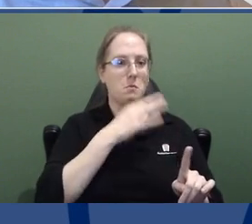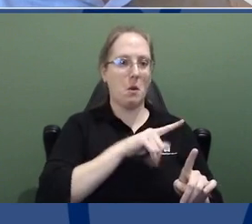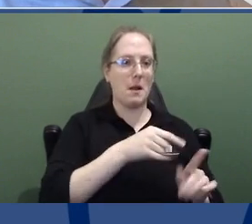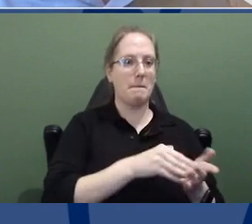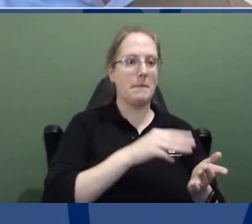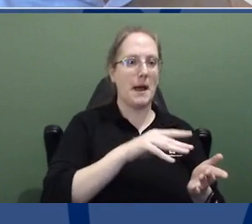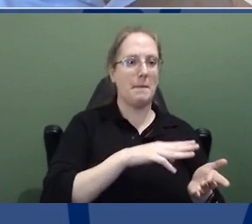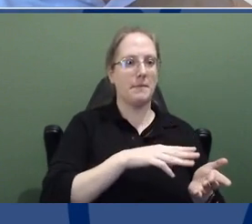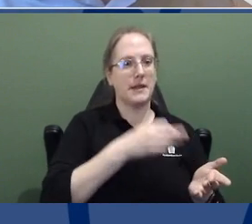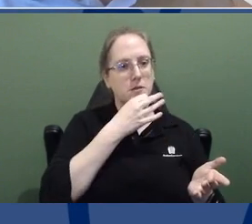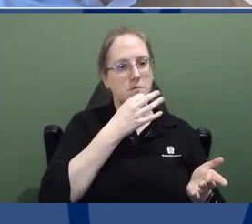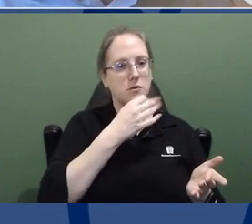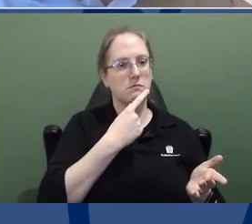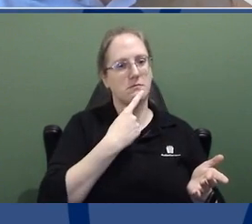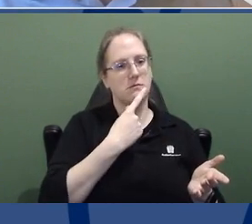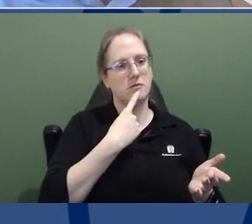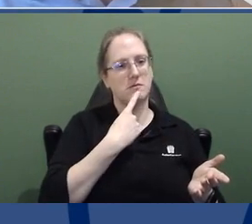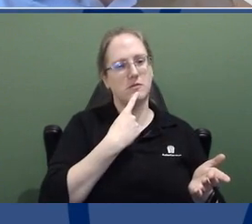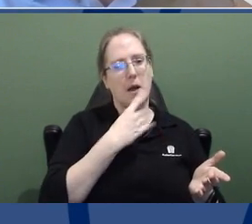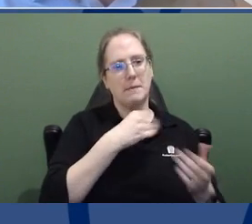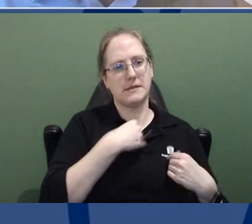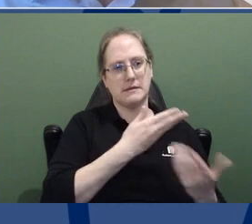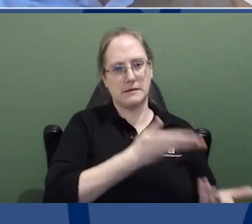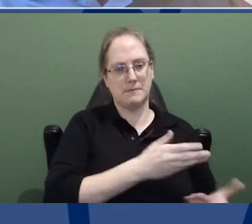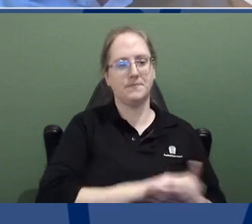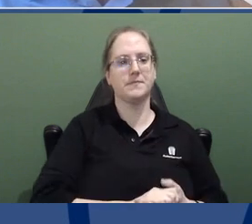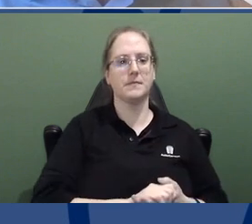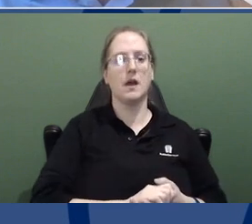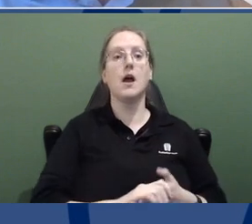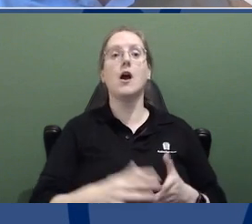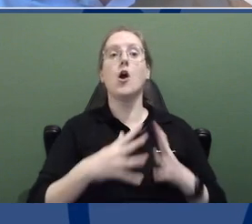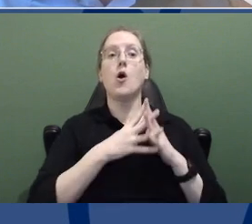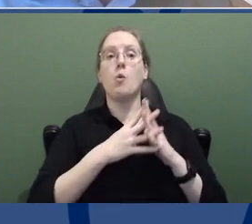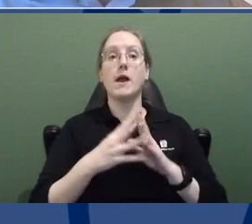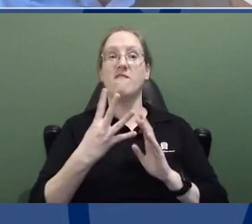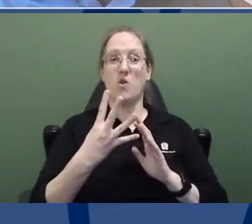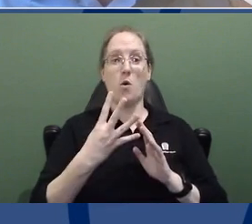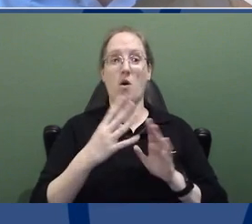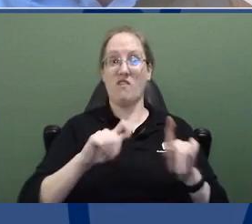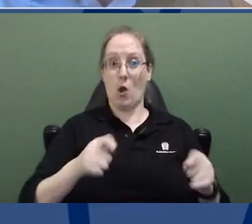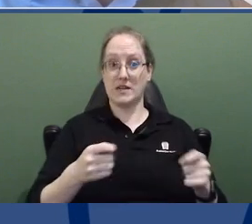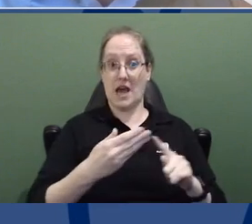From week 4 of the lockdown things changed and the Commonwealth had made the decision